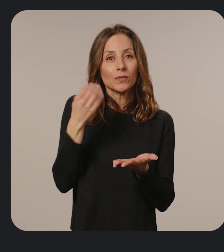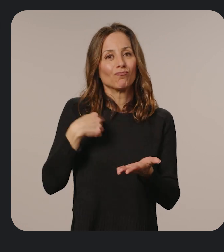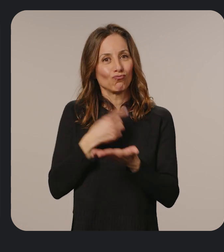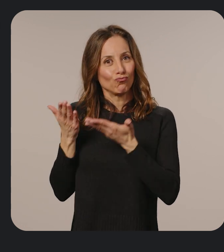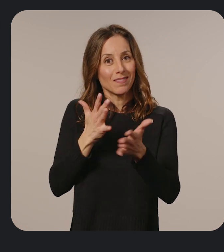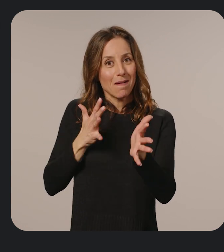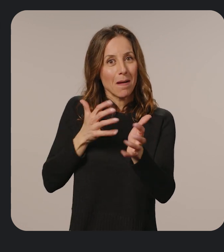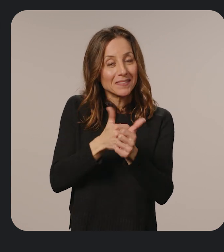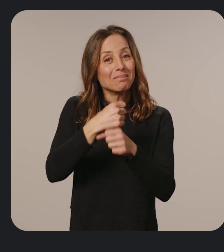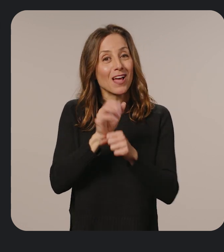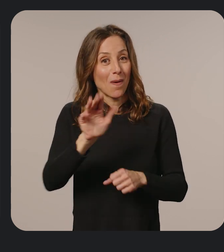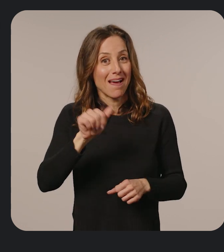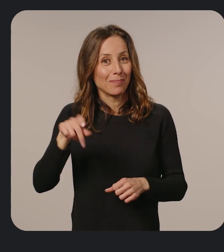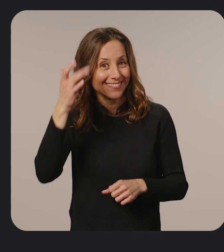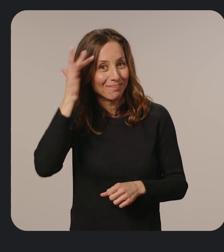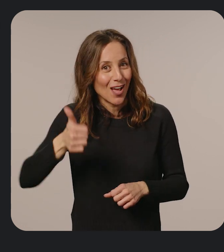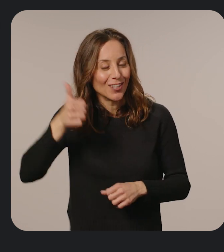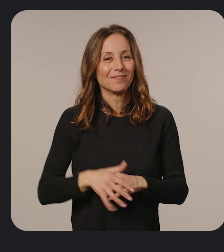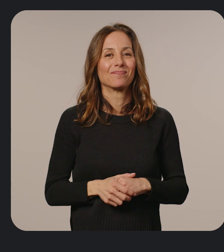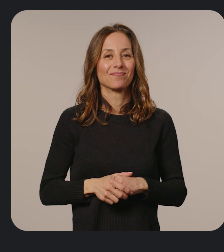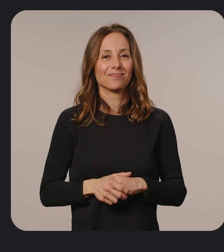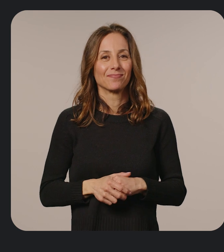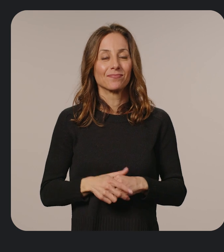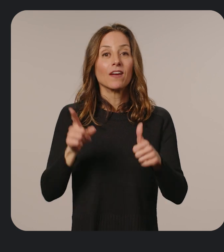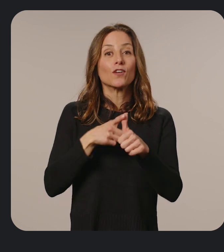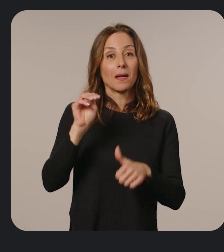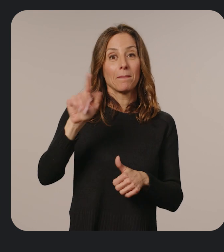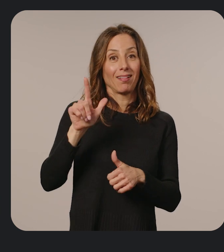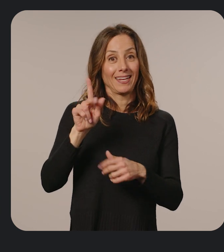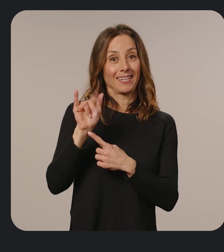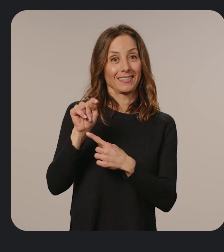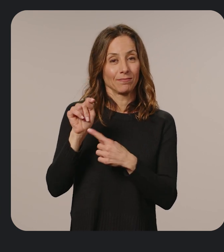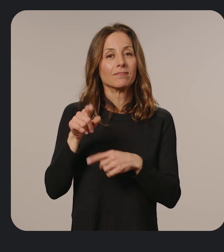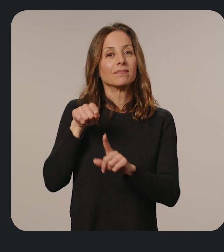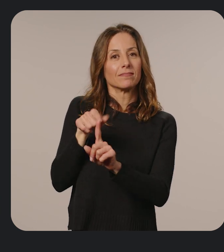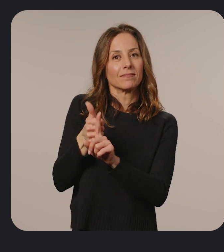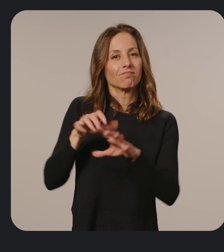In Android 14, we are bringing updates to make your app smarter. First, ML Kit.